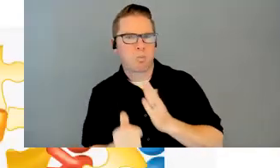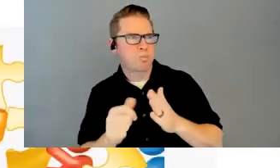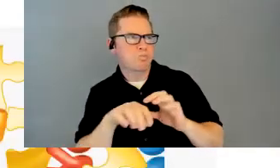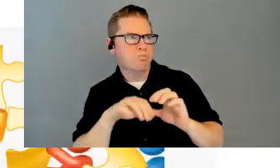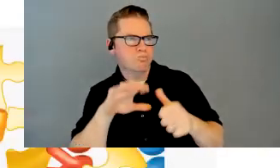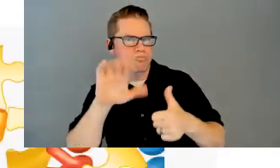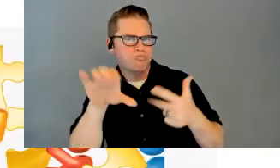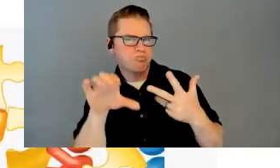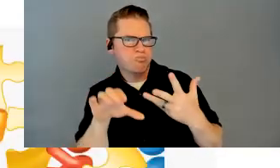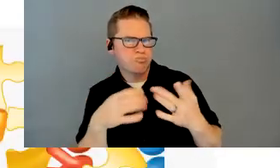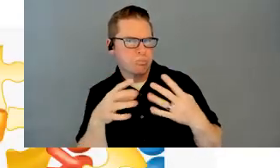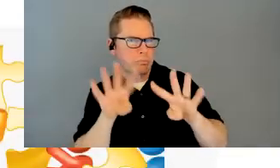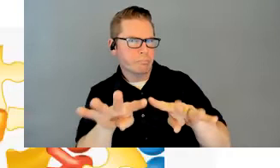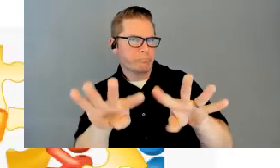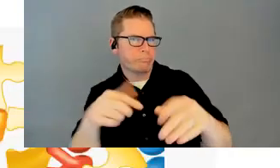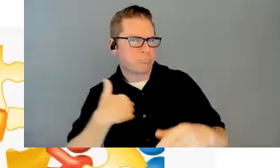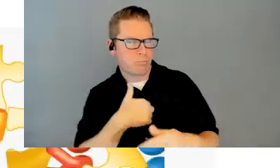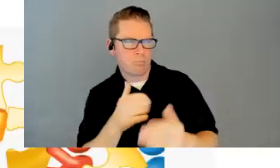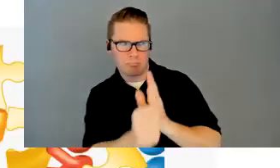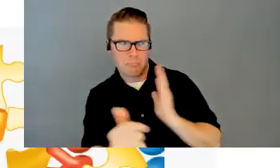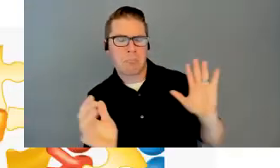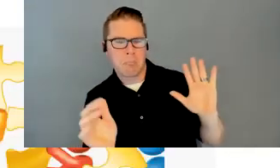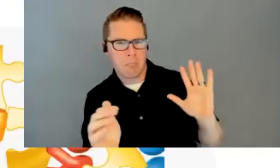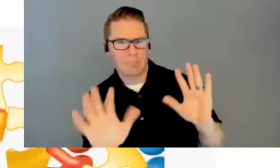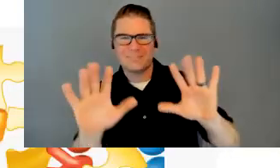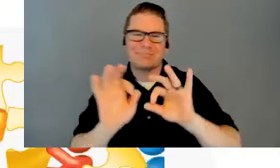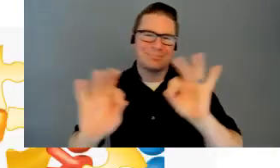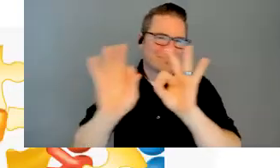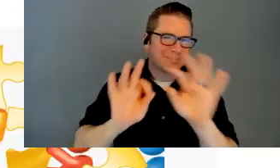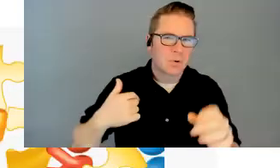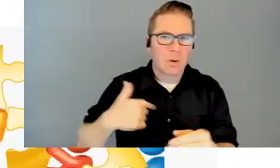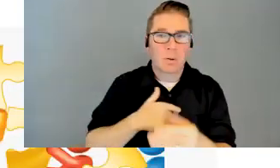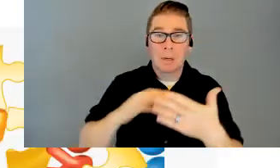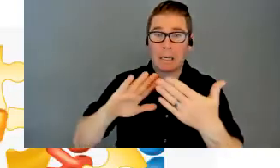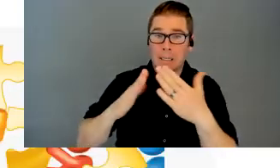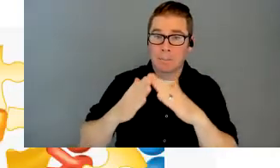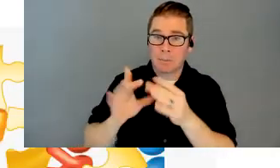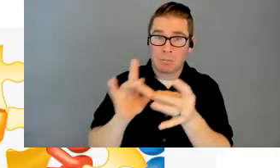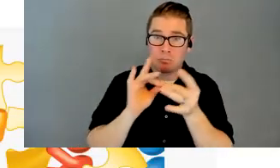so it's important that we build community not only the first day of class,